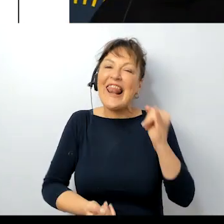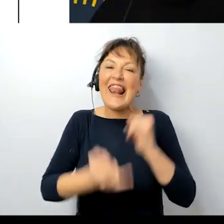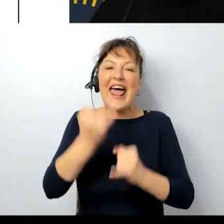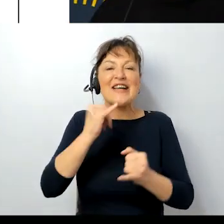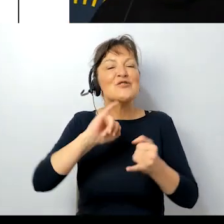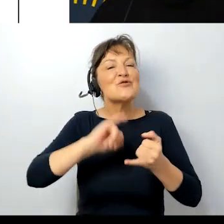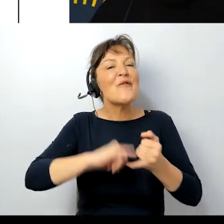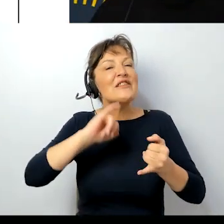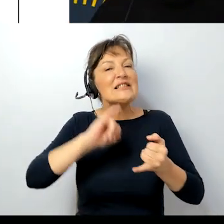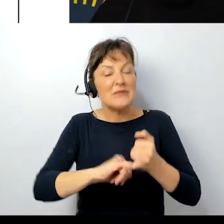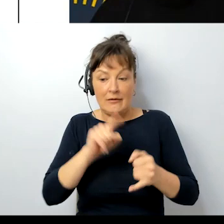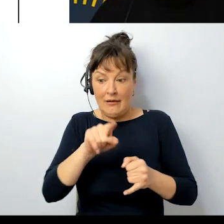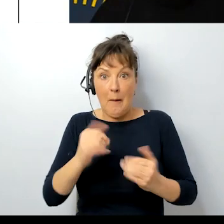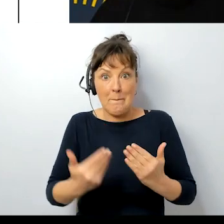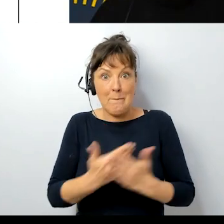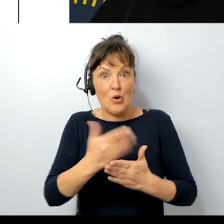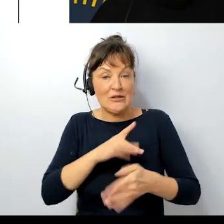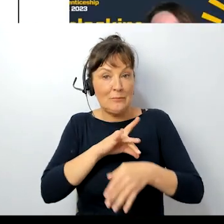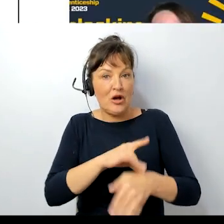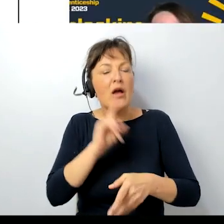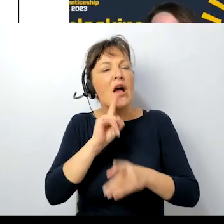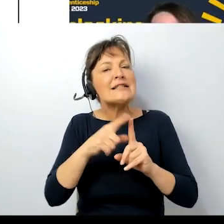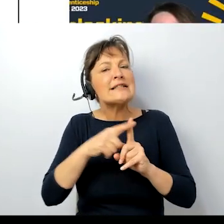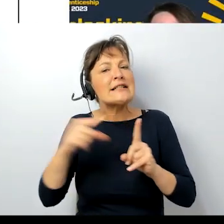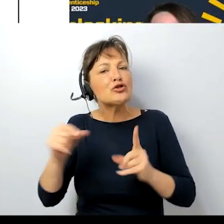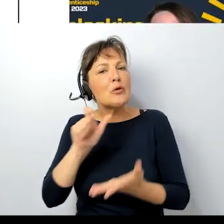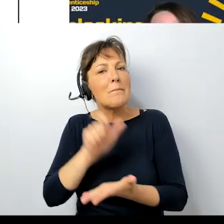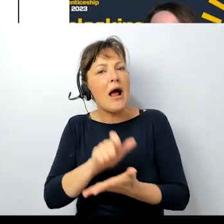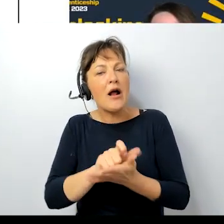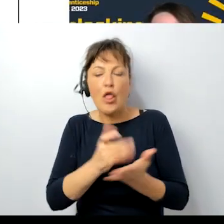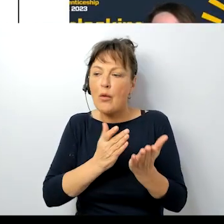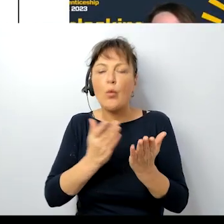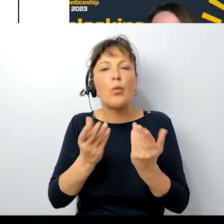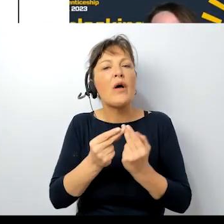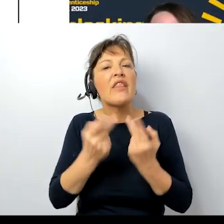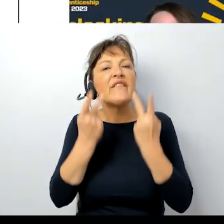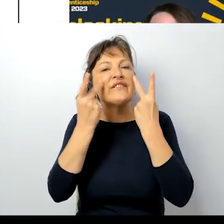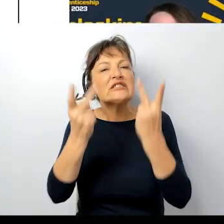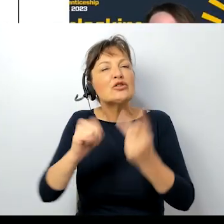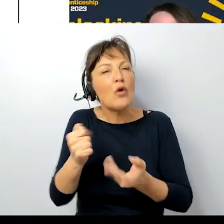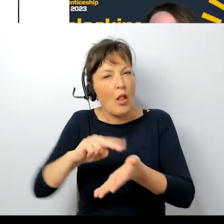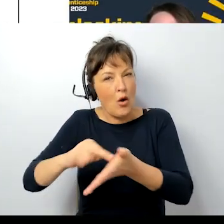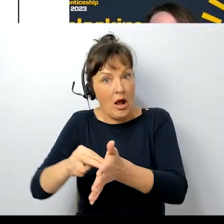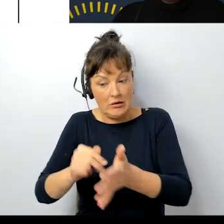to complete in August of this year. And finally Sophie Spears, currently doing a modern Apprentice